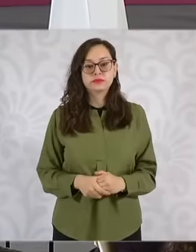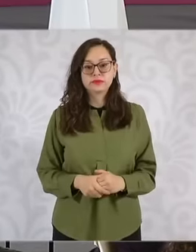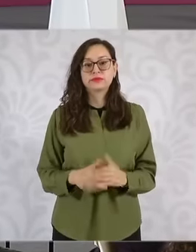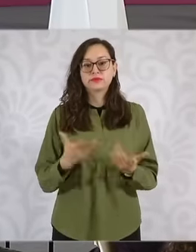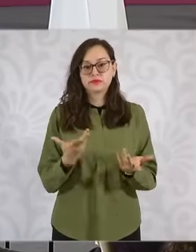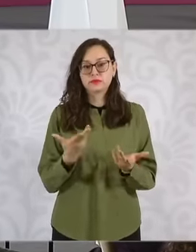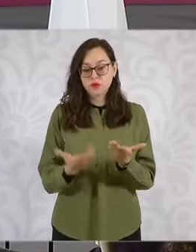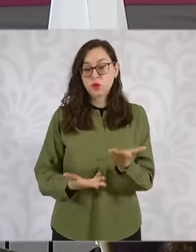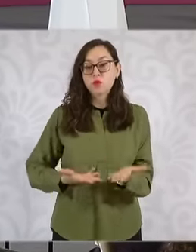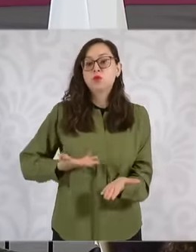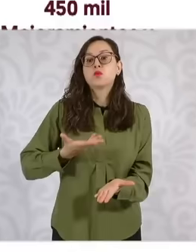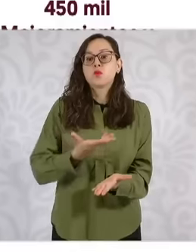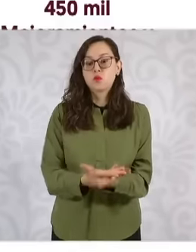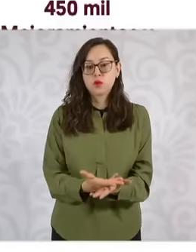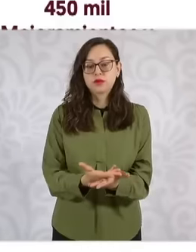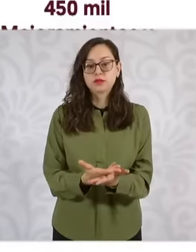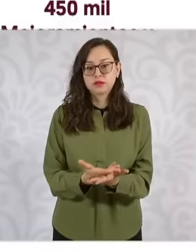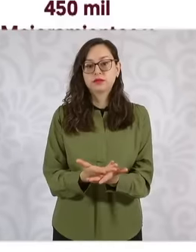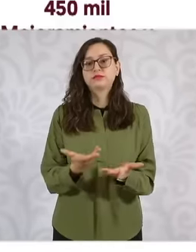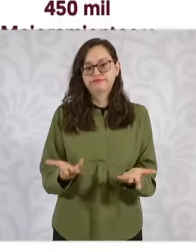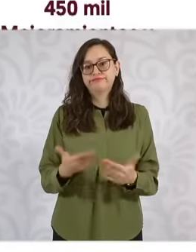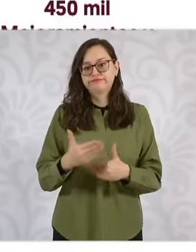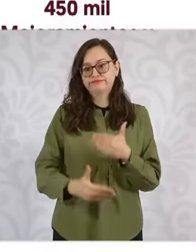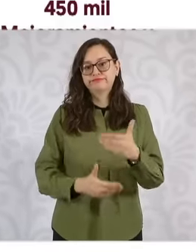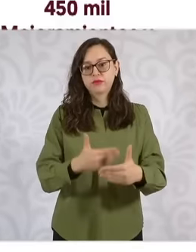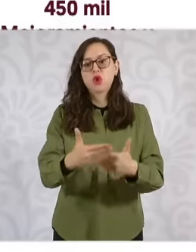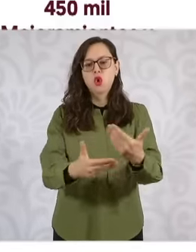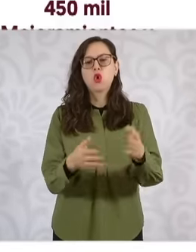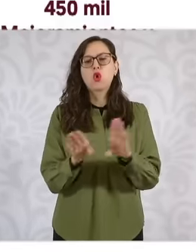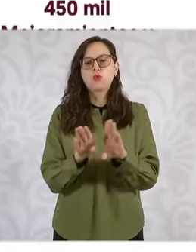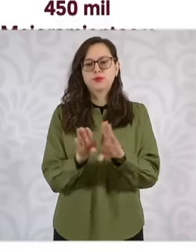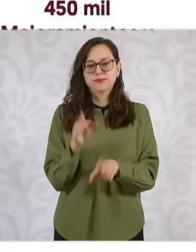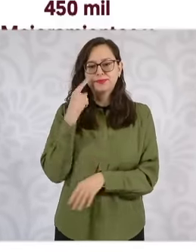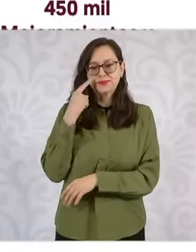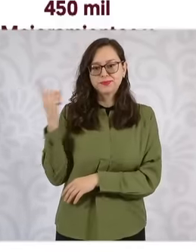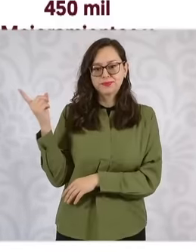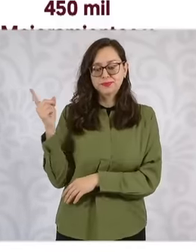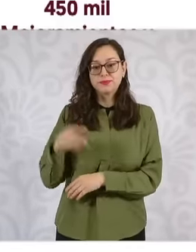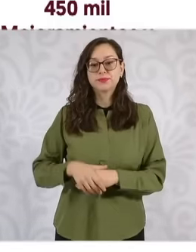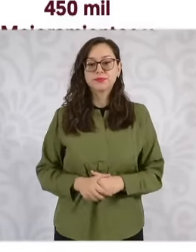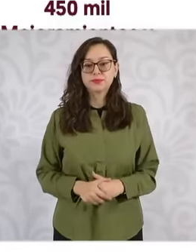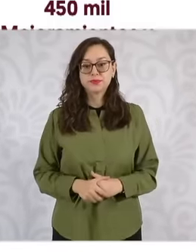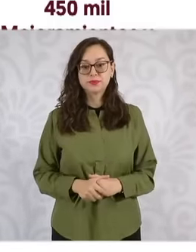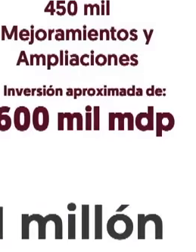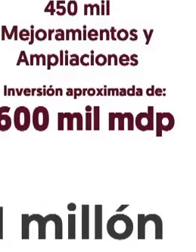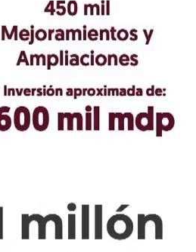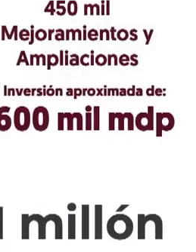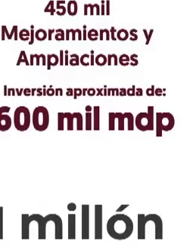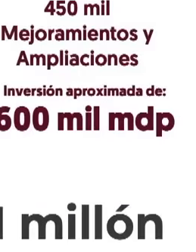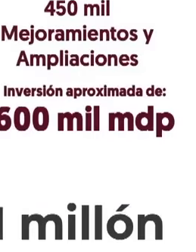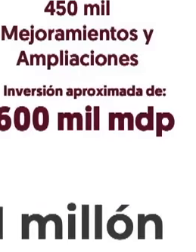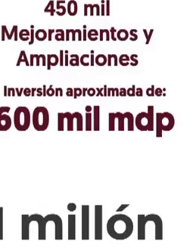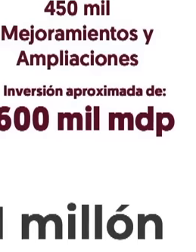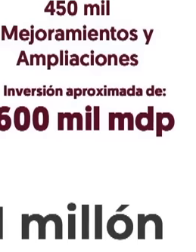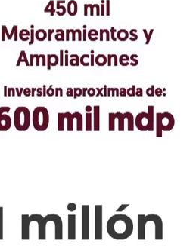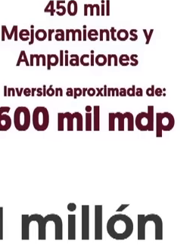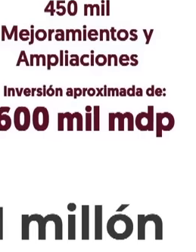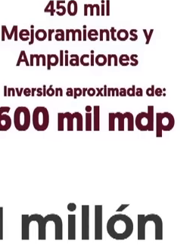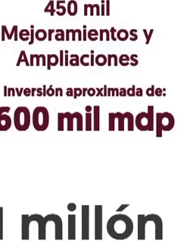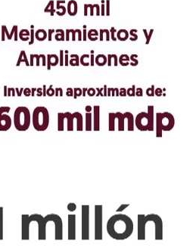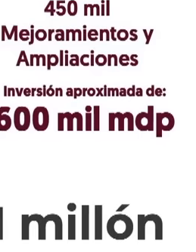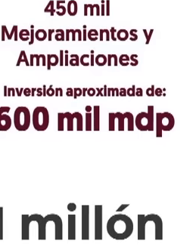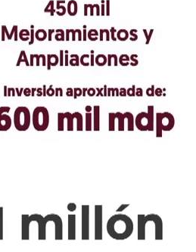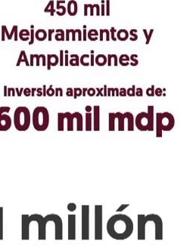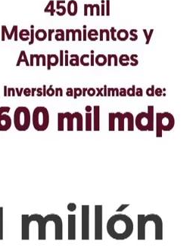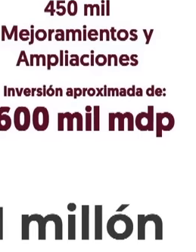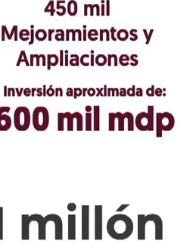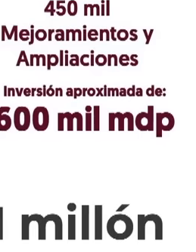that corresponds precisely to the attention that we saw in the previous plan and is 1 million new homes.